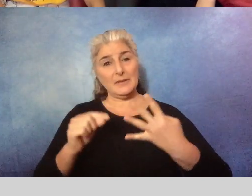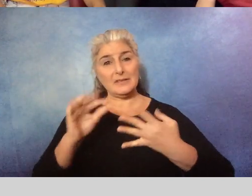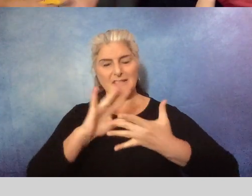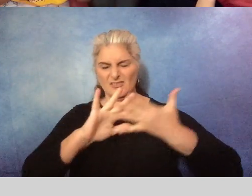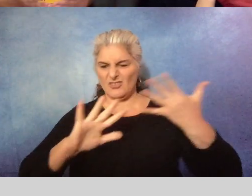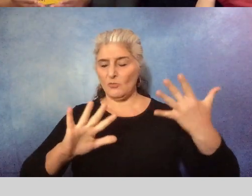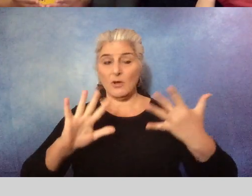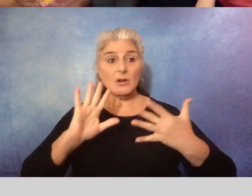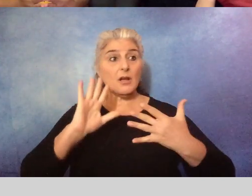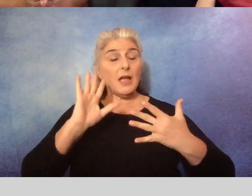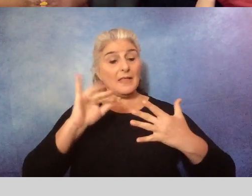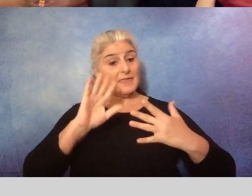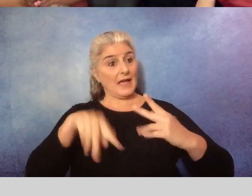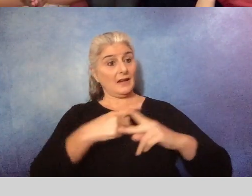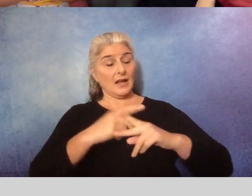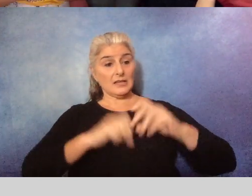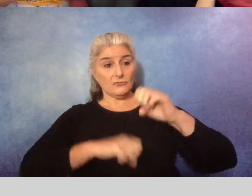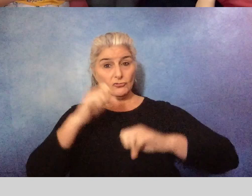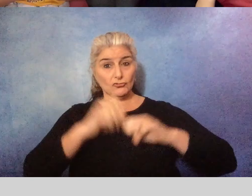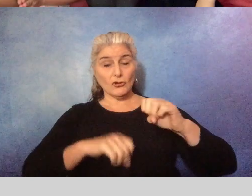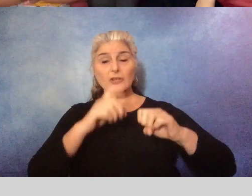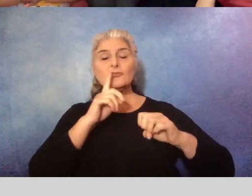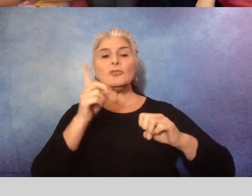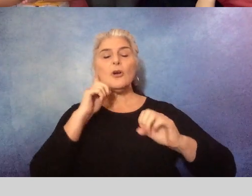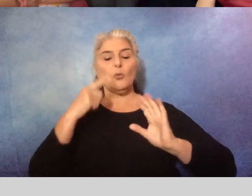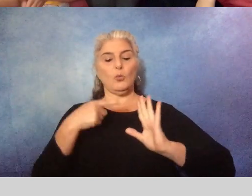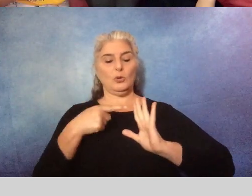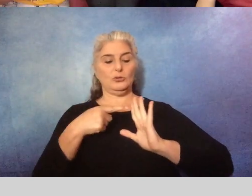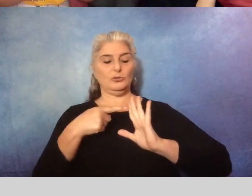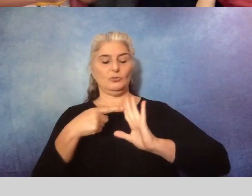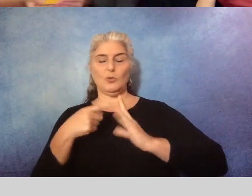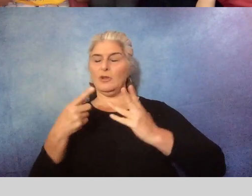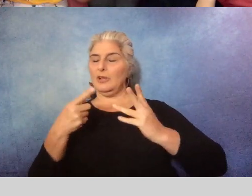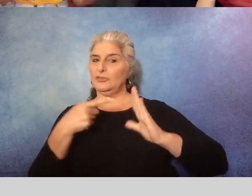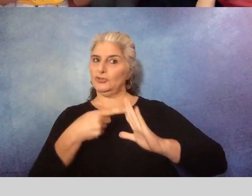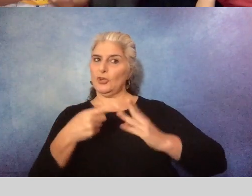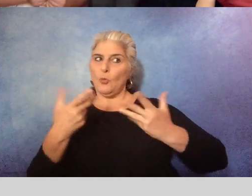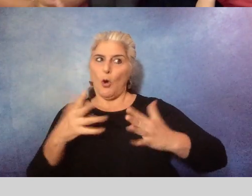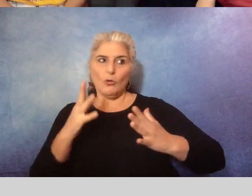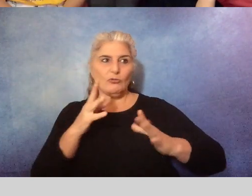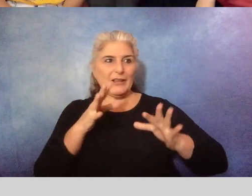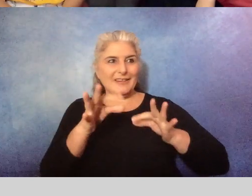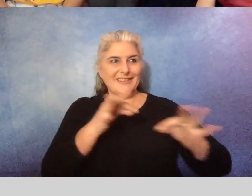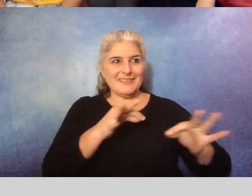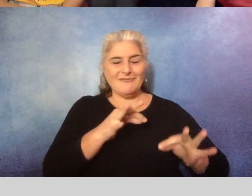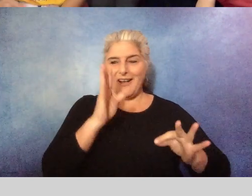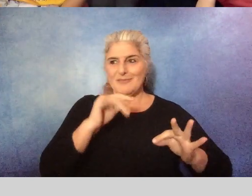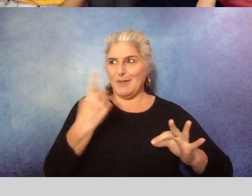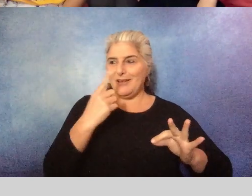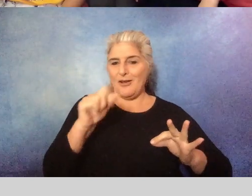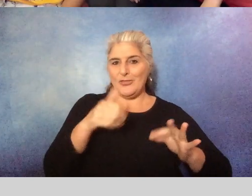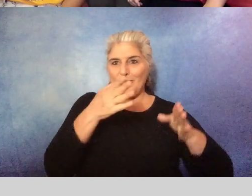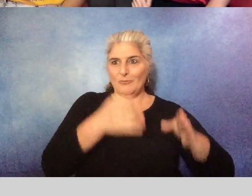And that's structure will reflect the one that has already been defined by someone else.